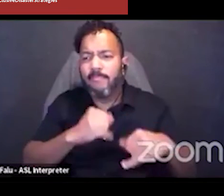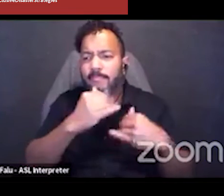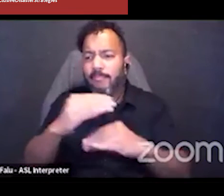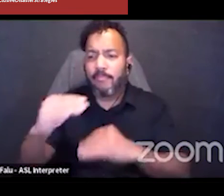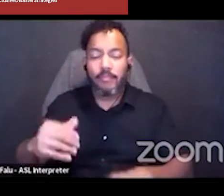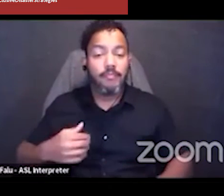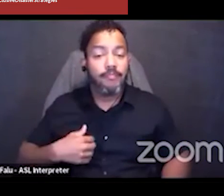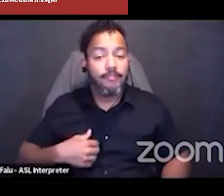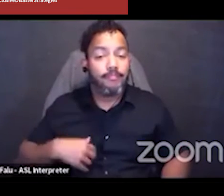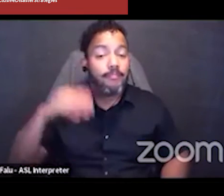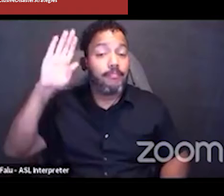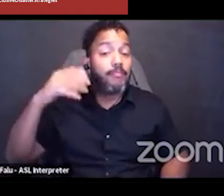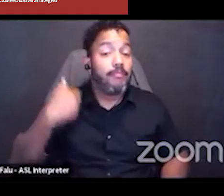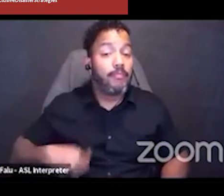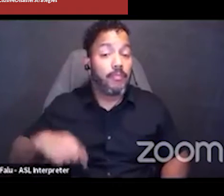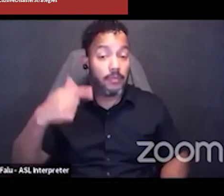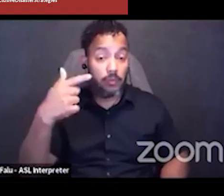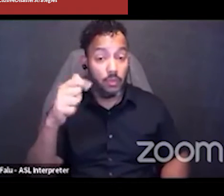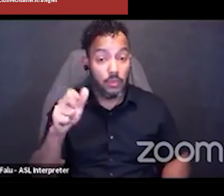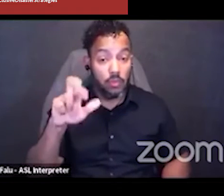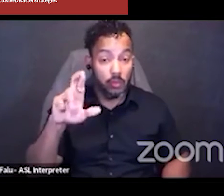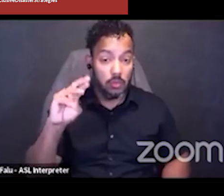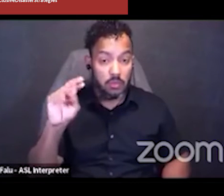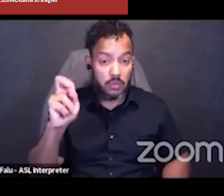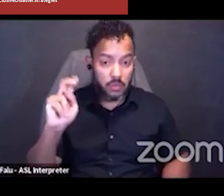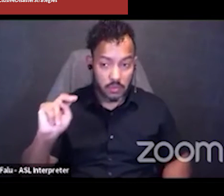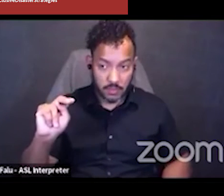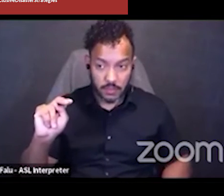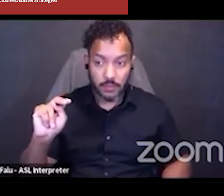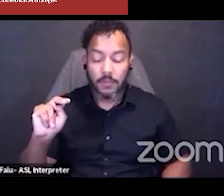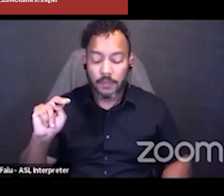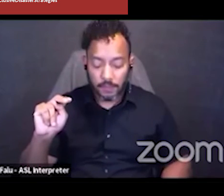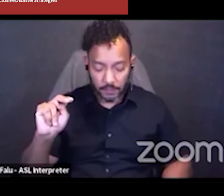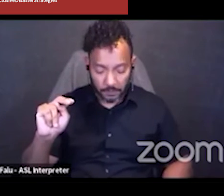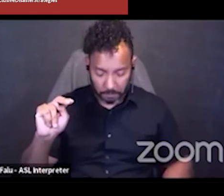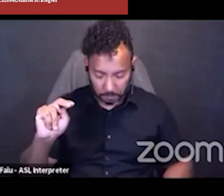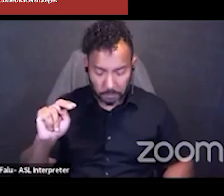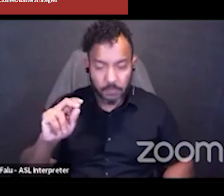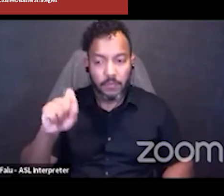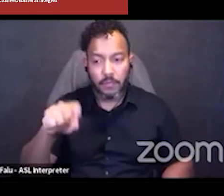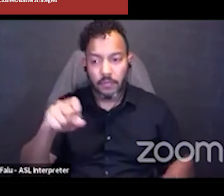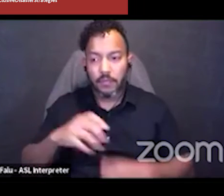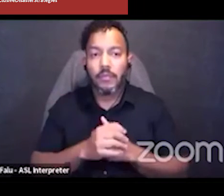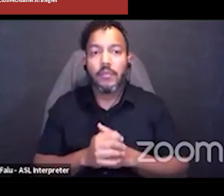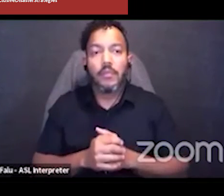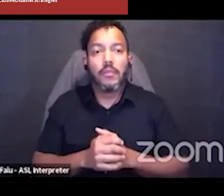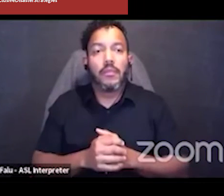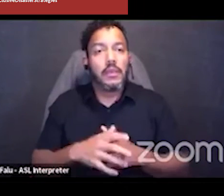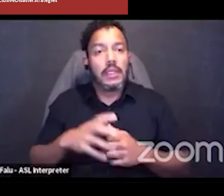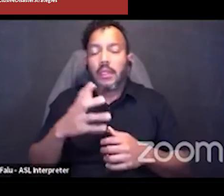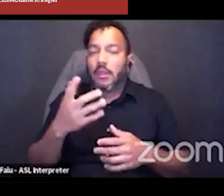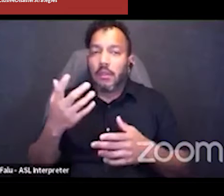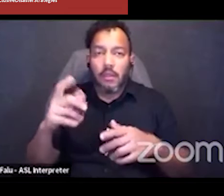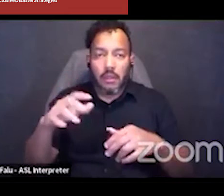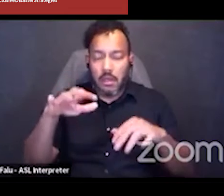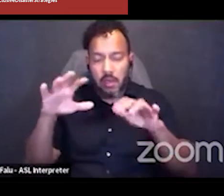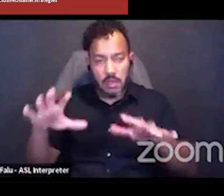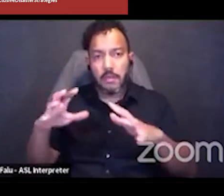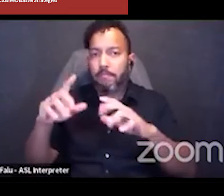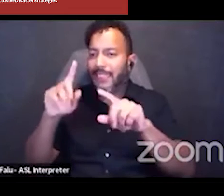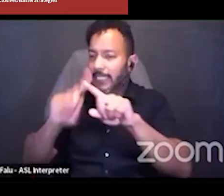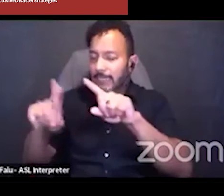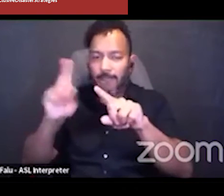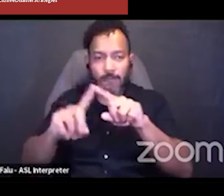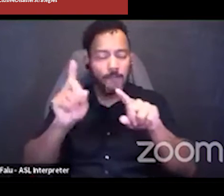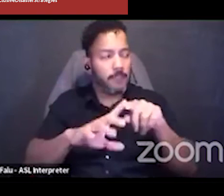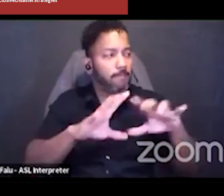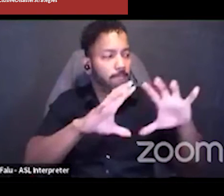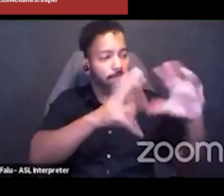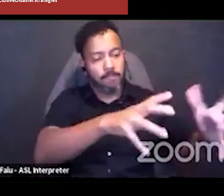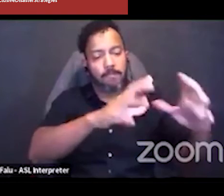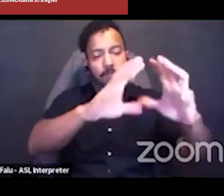I will start, there is an institutional bias that the Social Security act created where